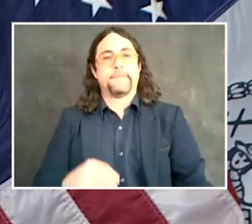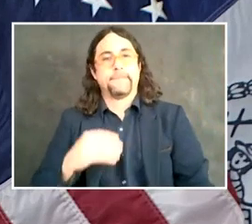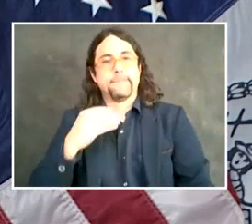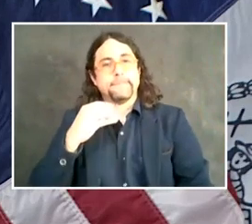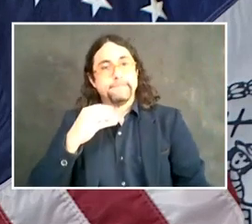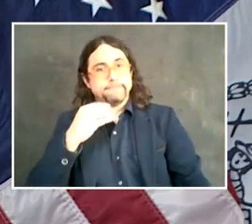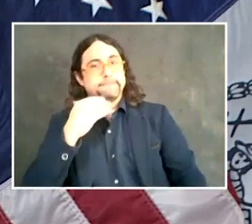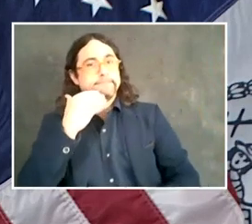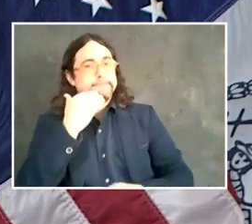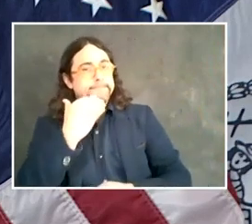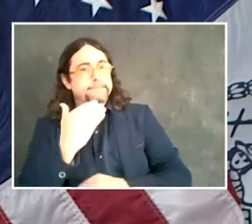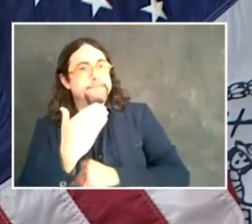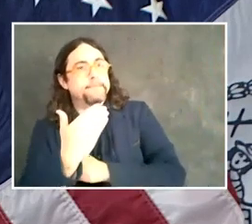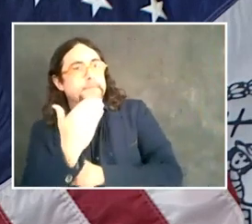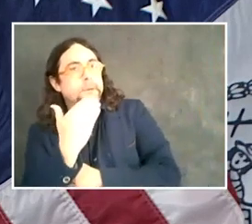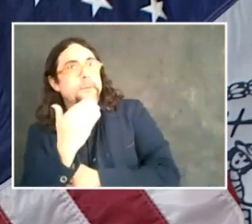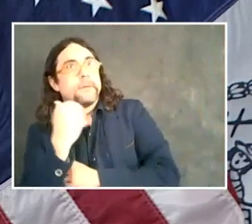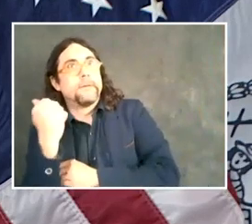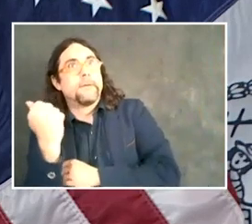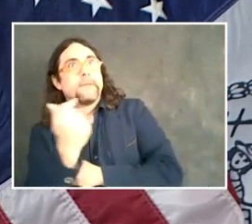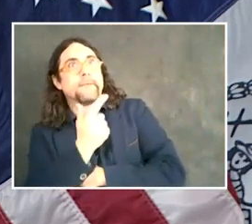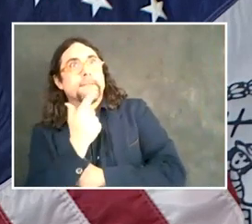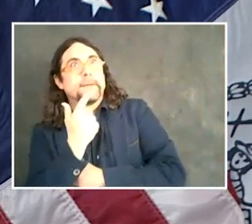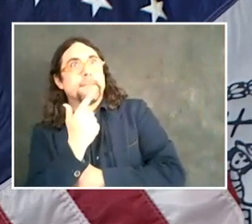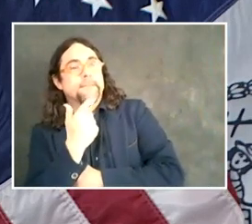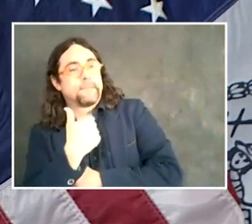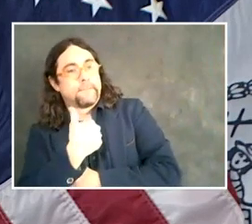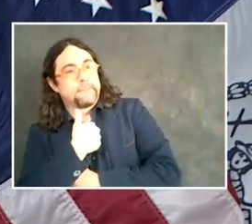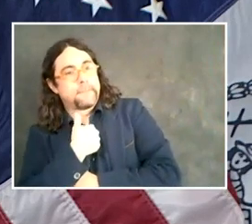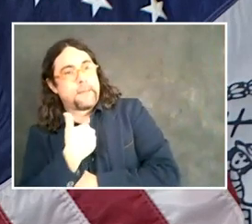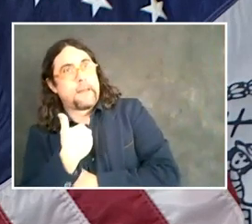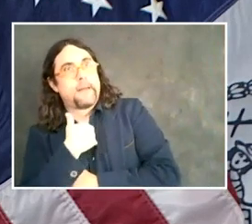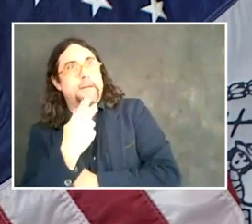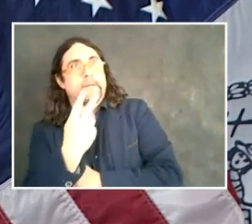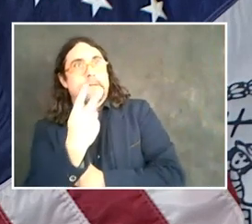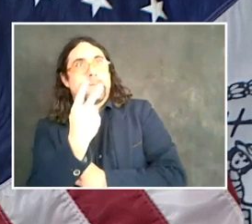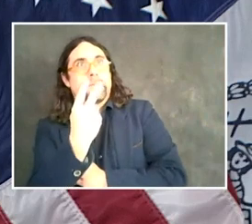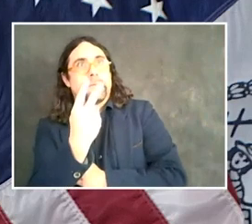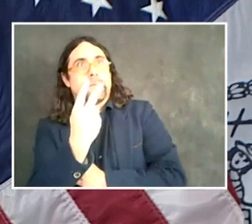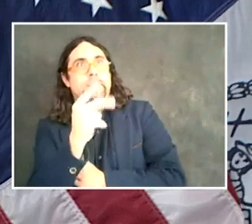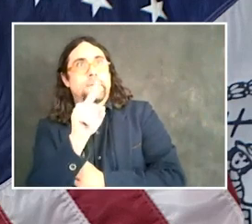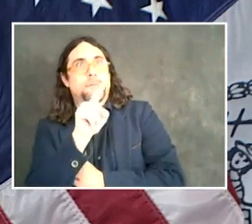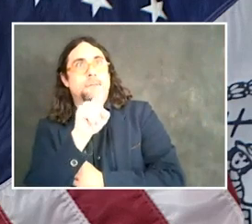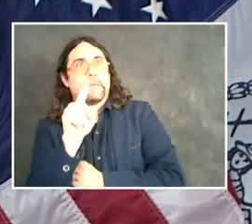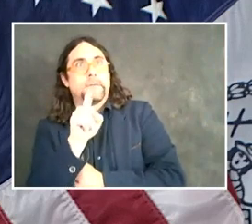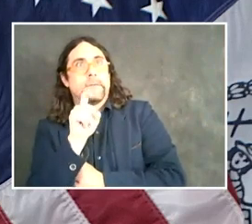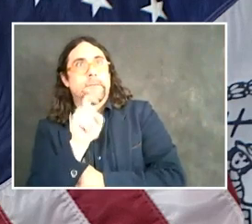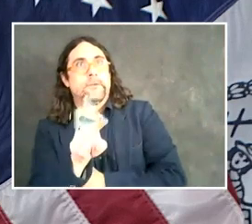ONE, THERE ARE SOME SUGGESTION THAT THE FUNERAL IN BROOKLYN